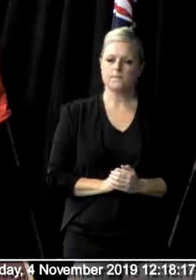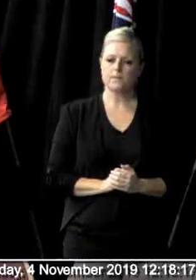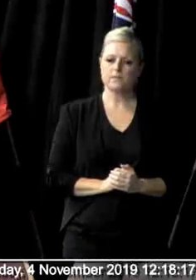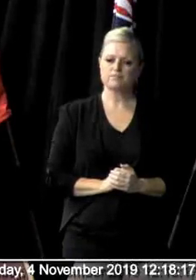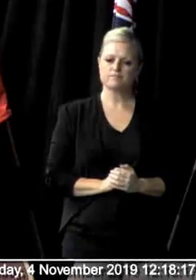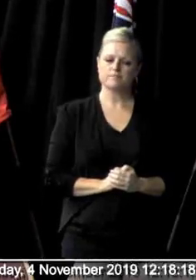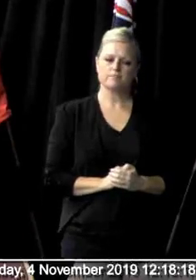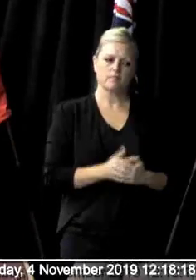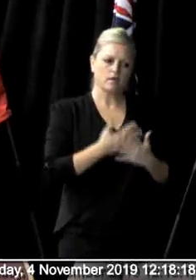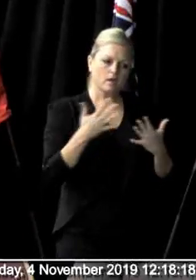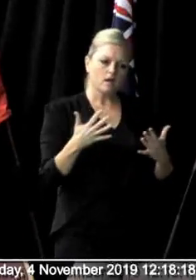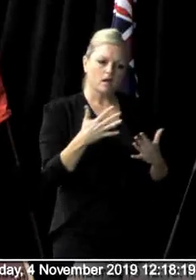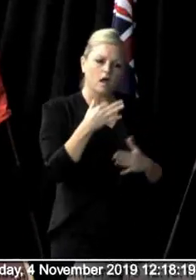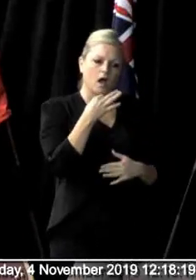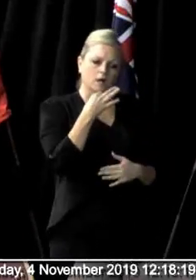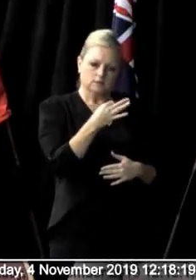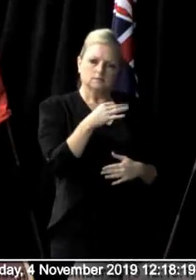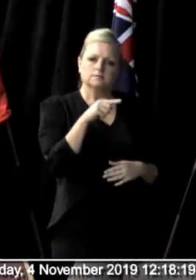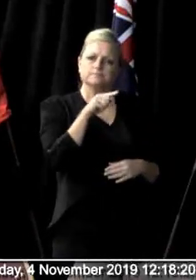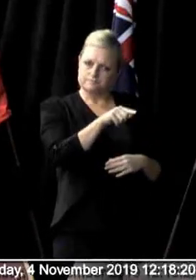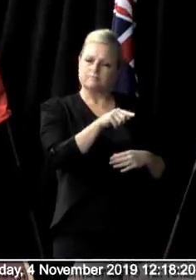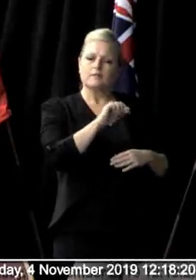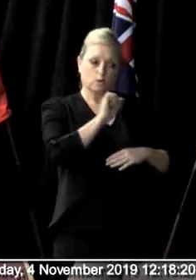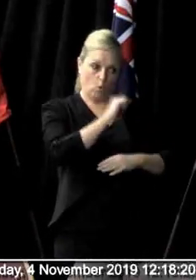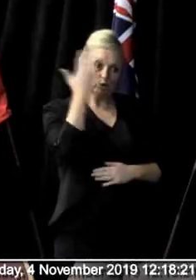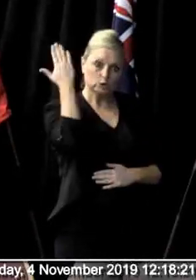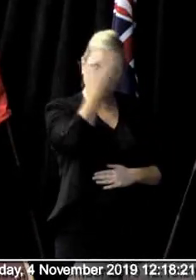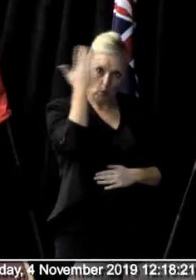Now, were there upstairs and downstairs classrooms in that school?